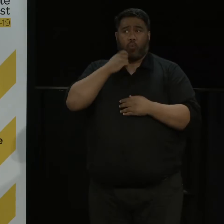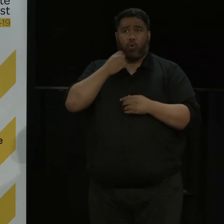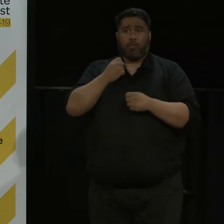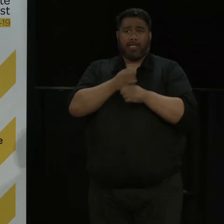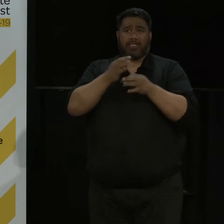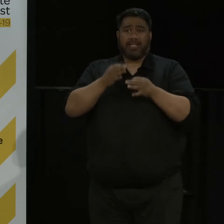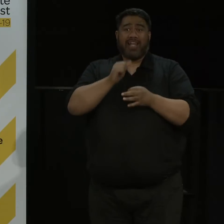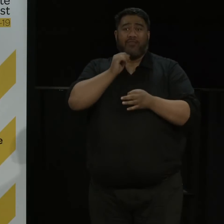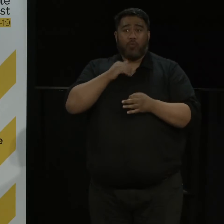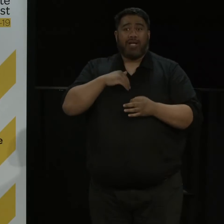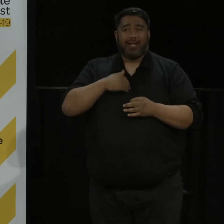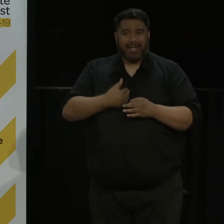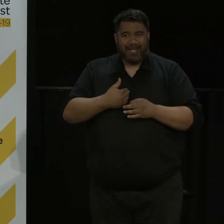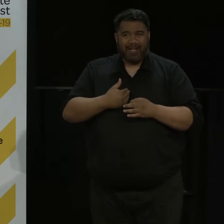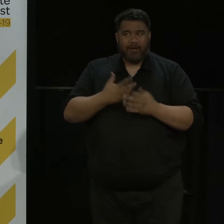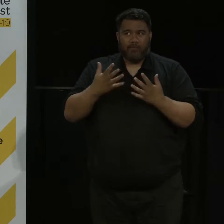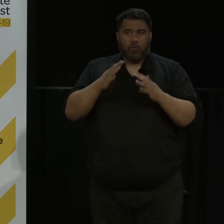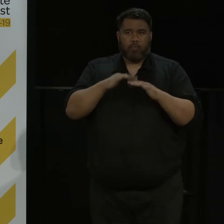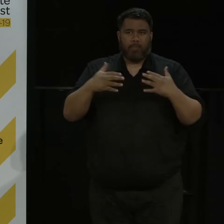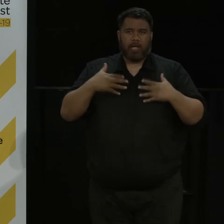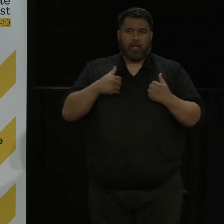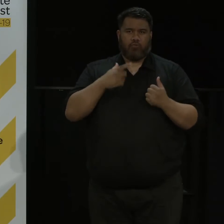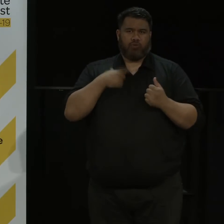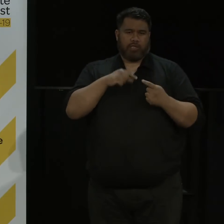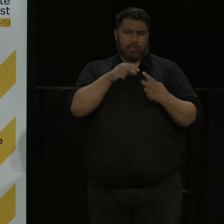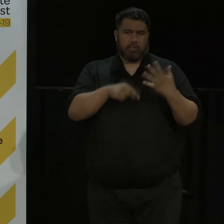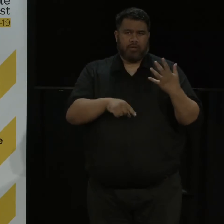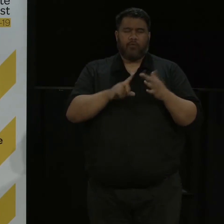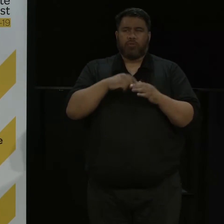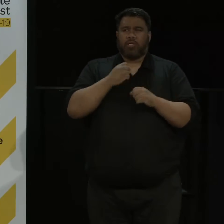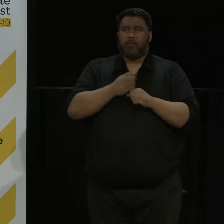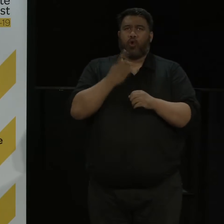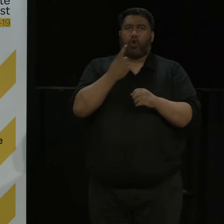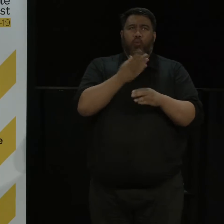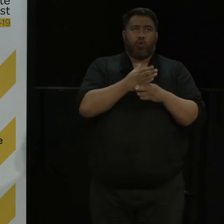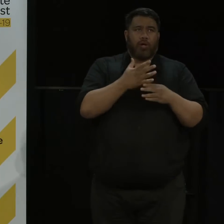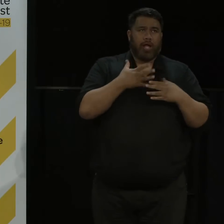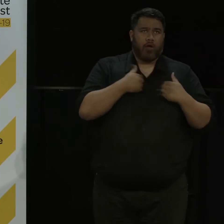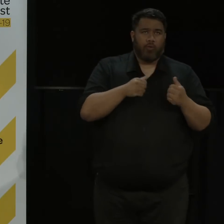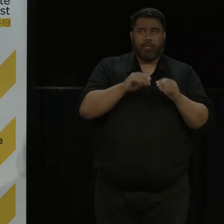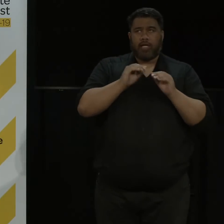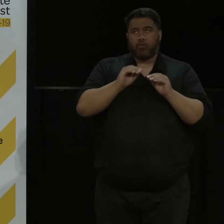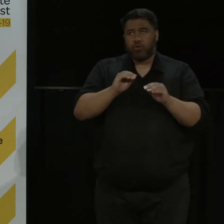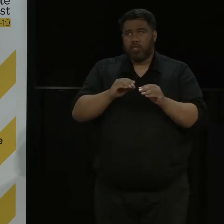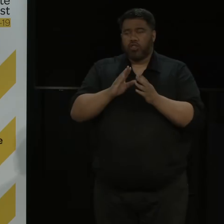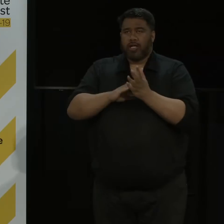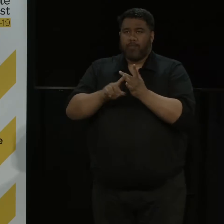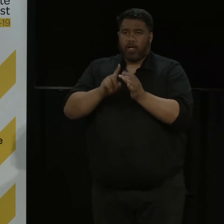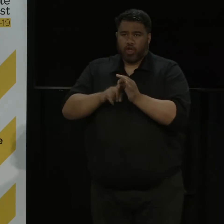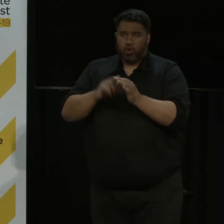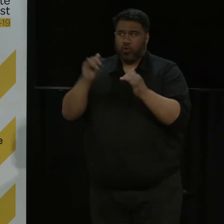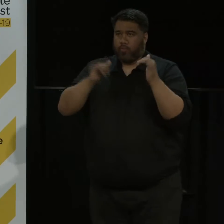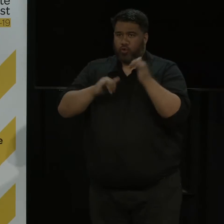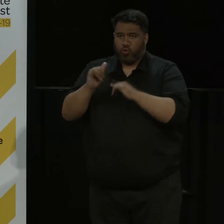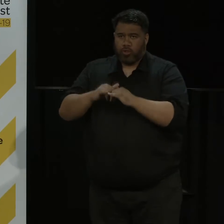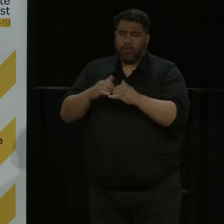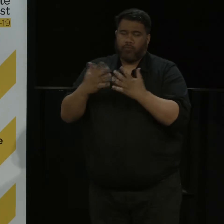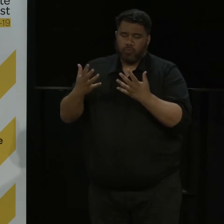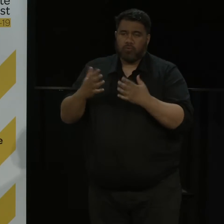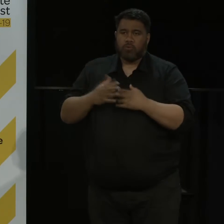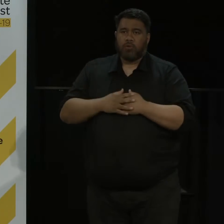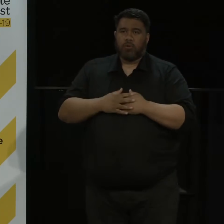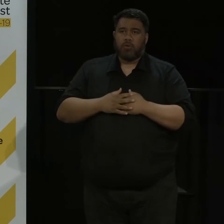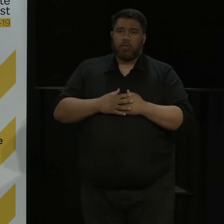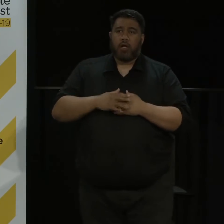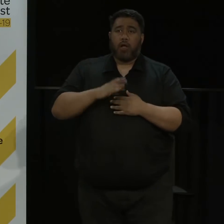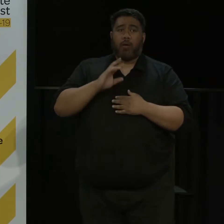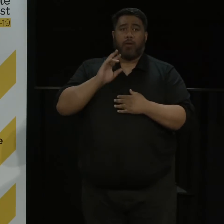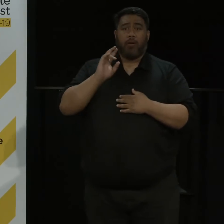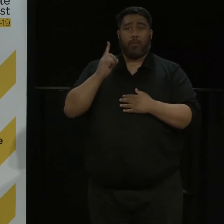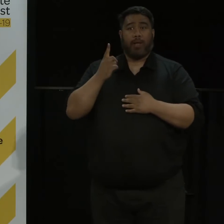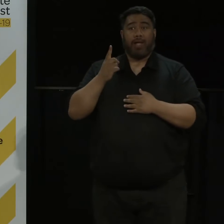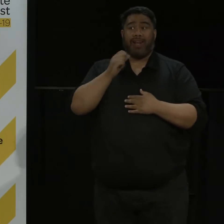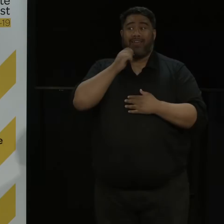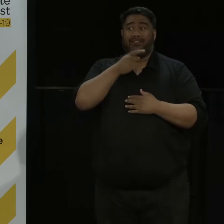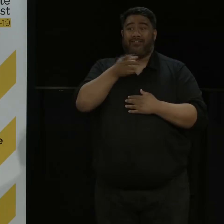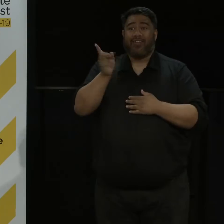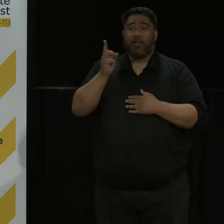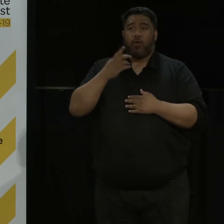or not.